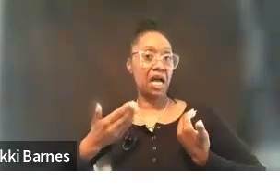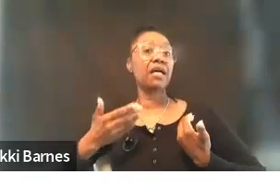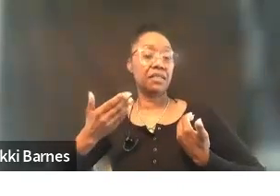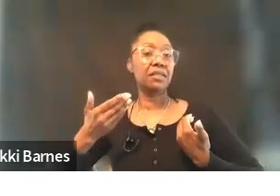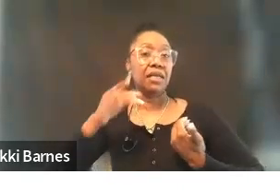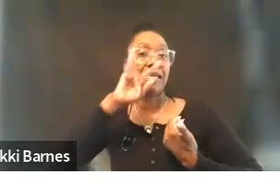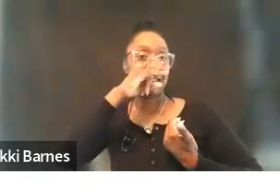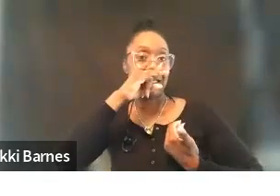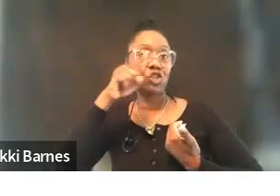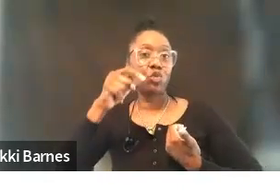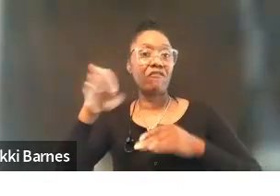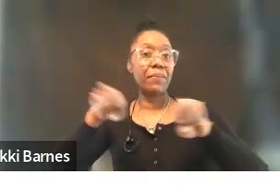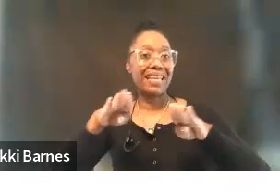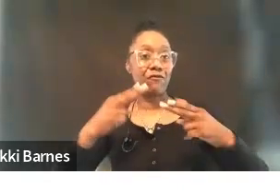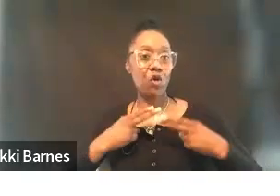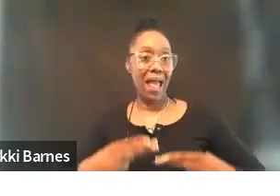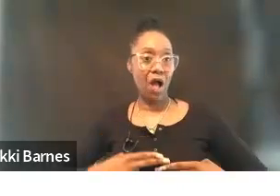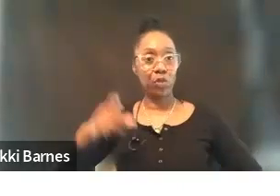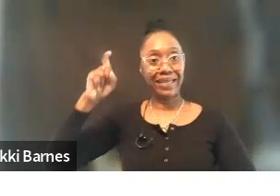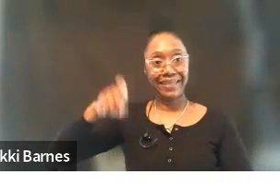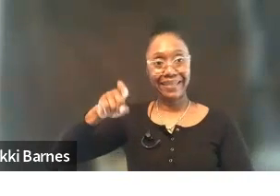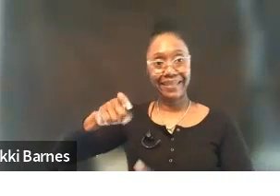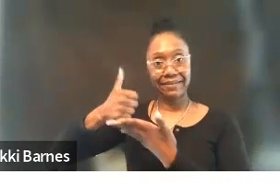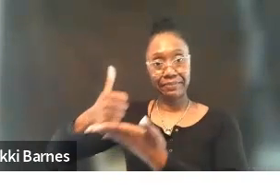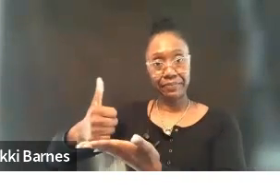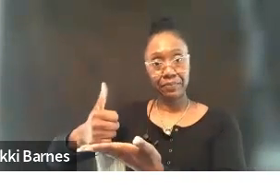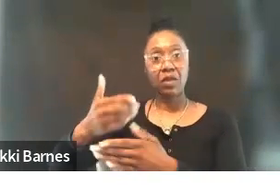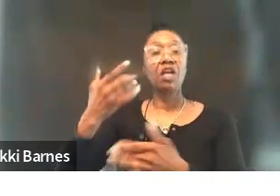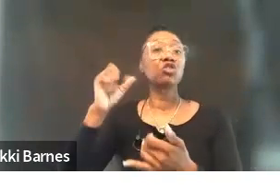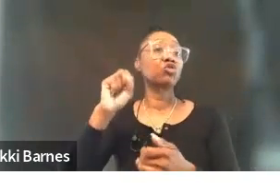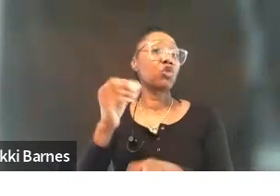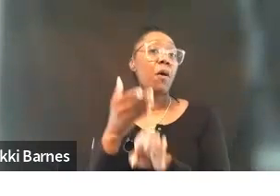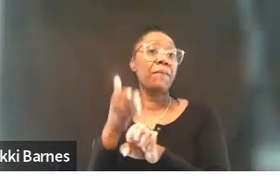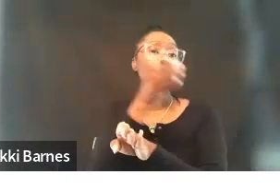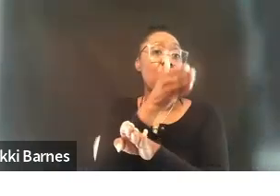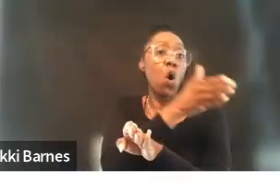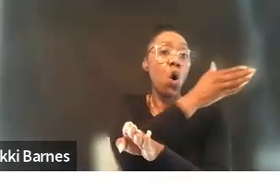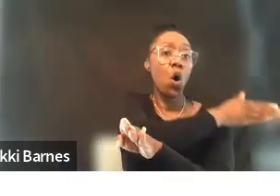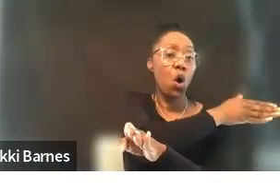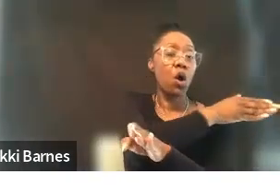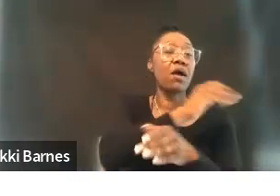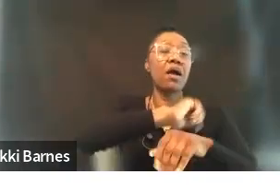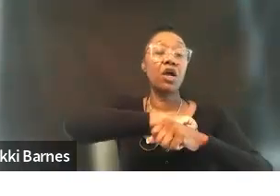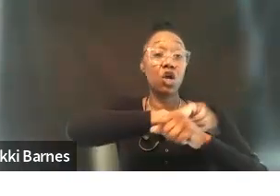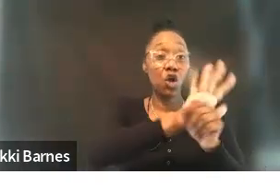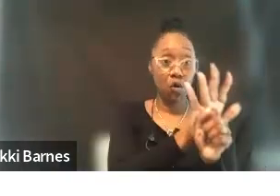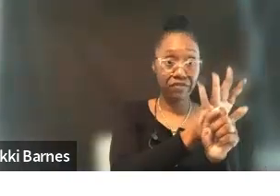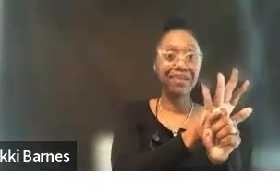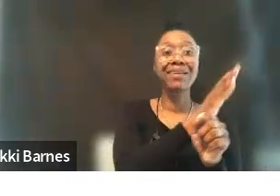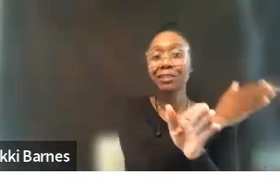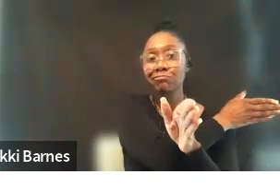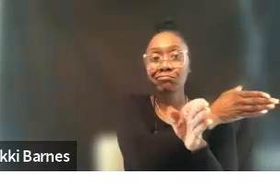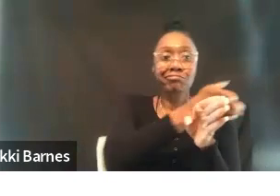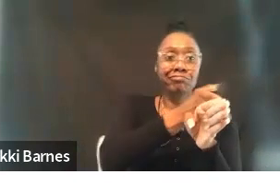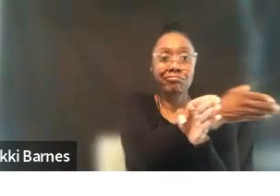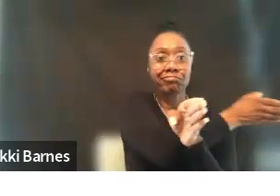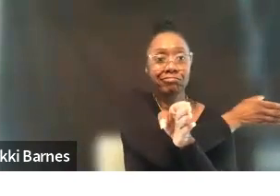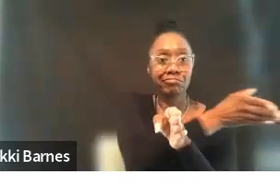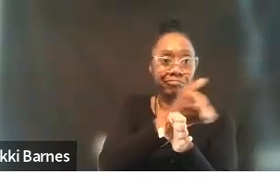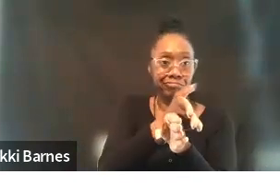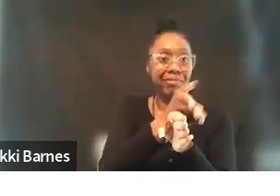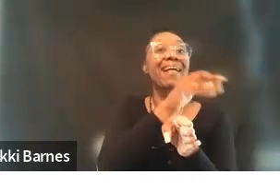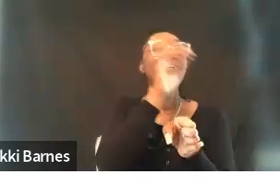So a lot of changes happened in the decade or so before. The pandemic, and these sort of set the stage for.